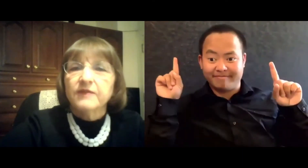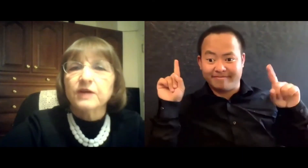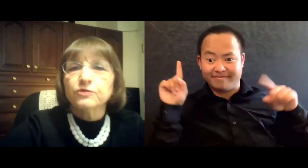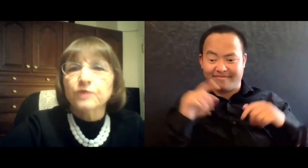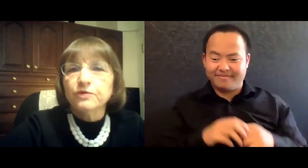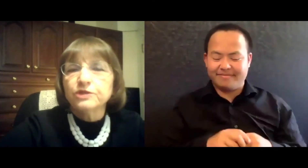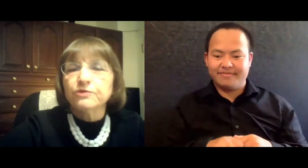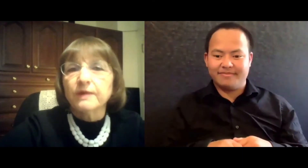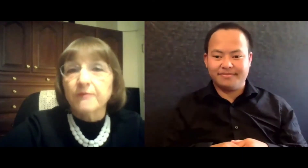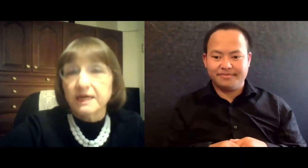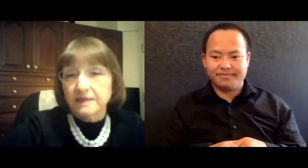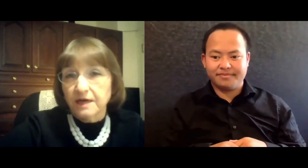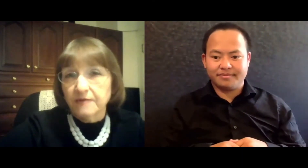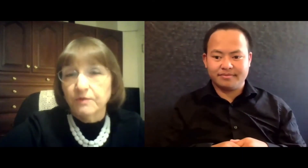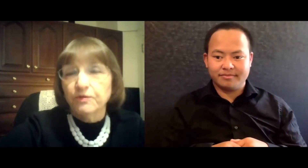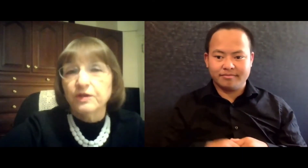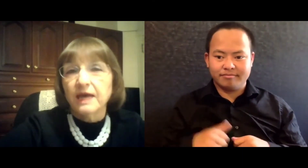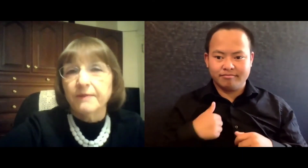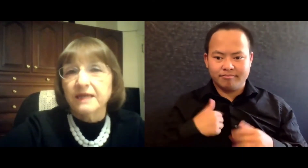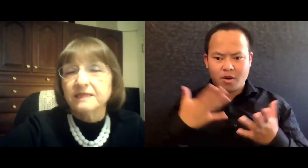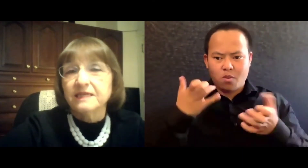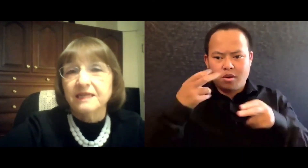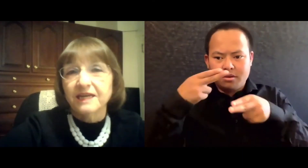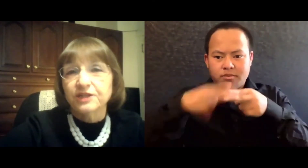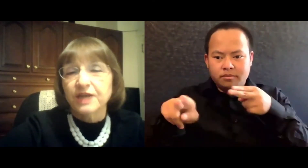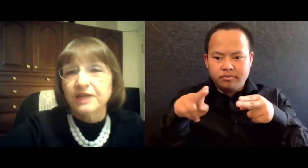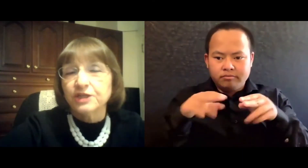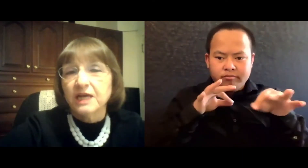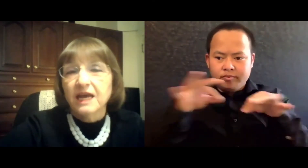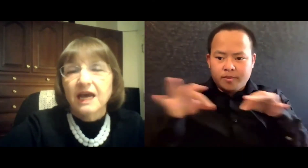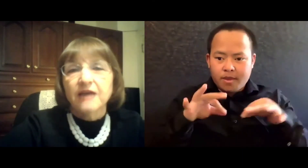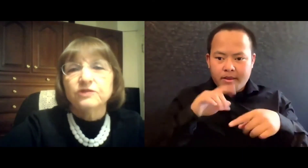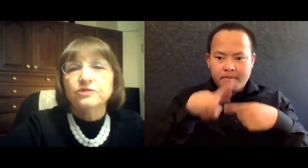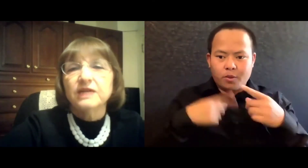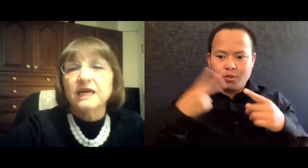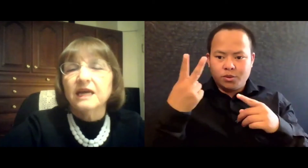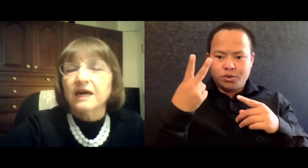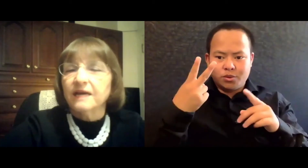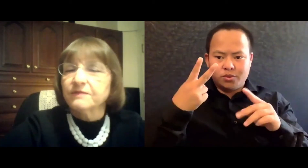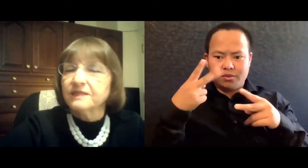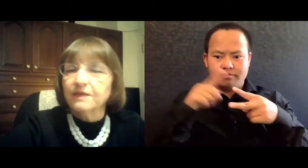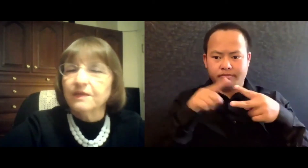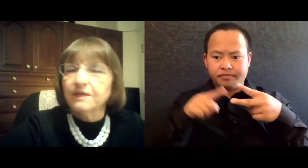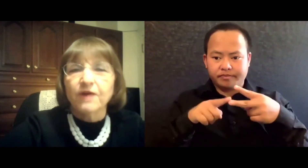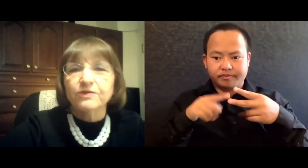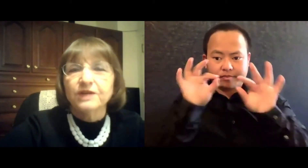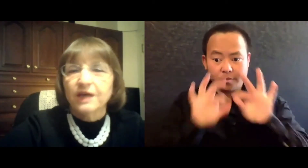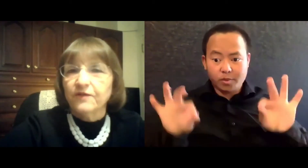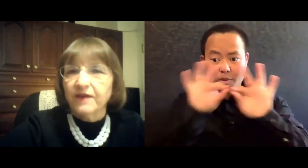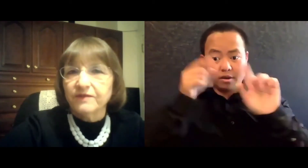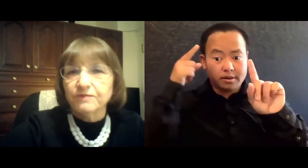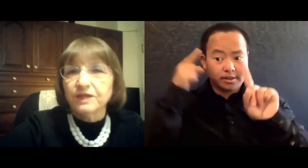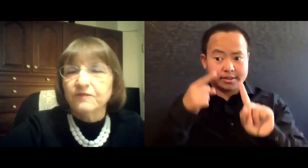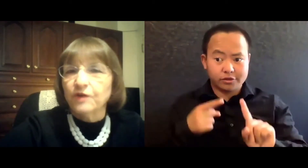that arose during my time with the MNCDHH, and today I am still proud of having been involved